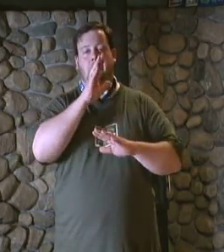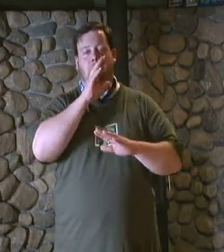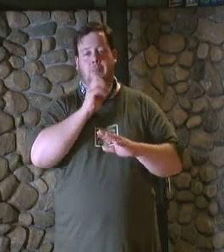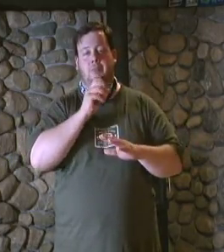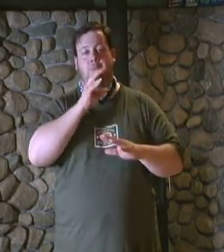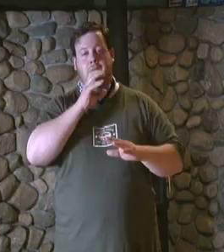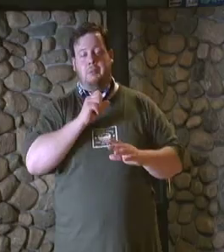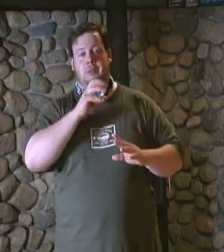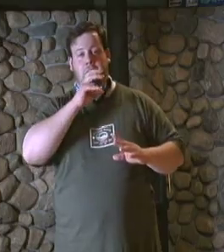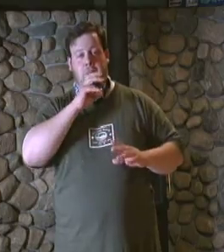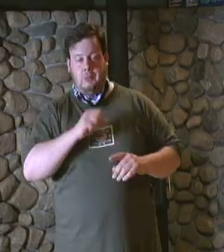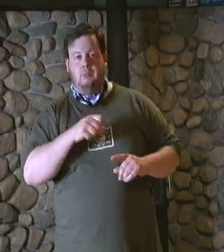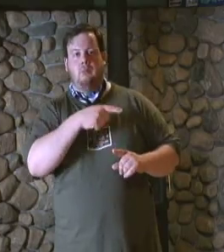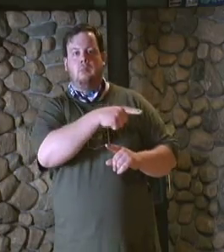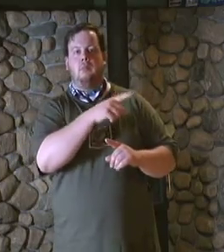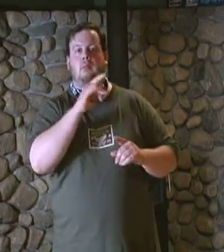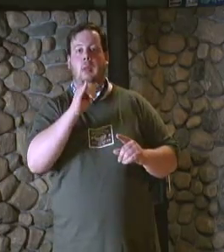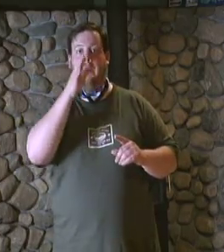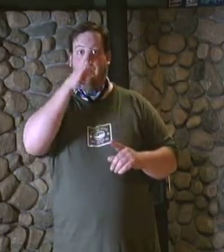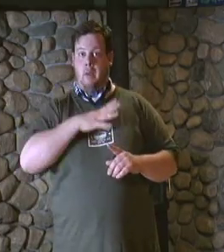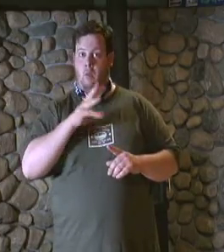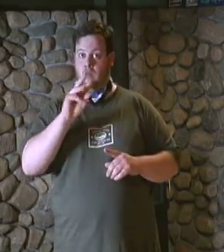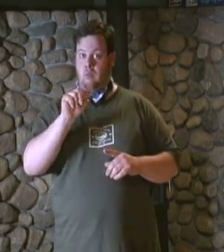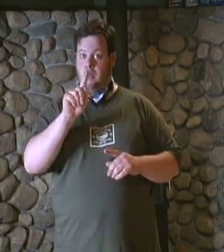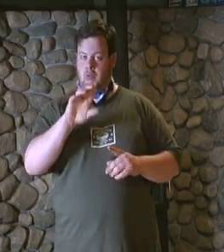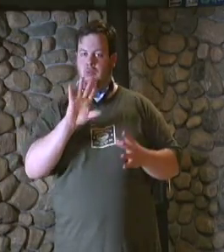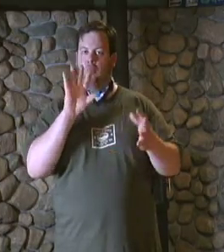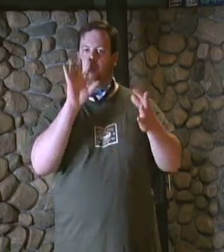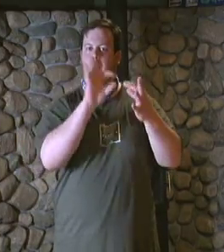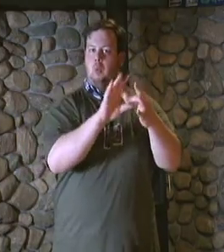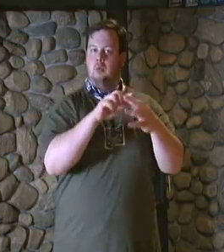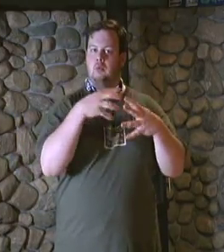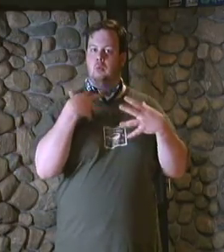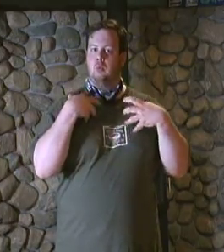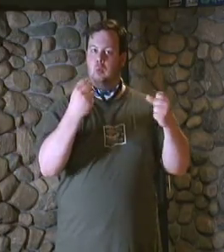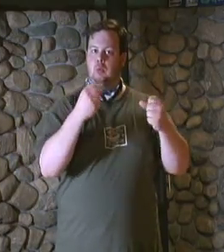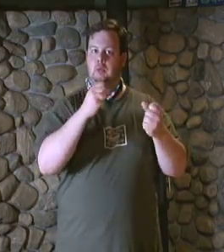As he got older, Walter joined Courage Center